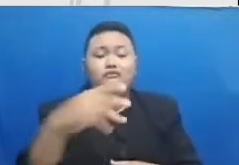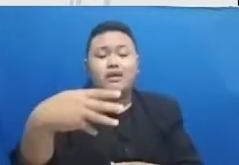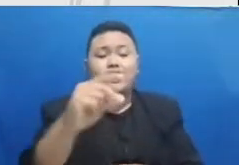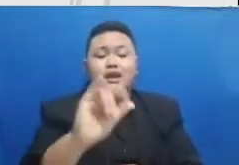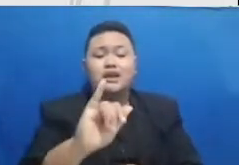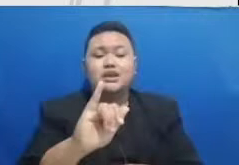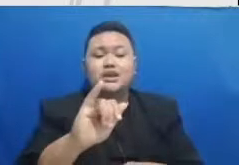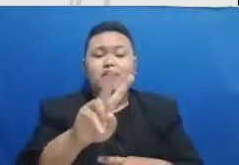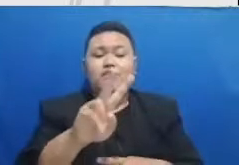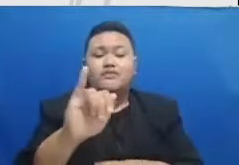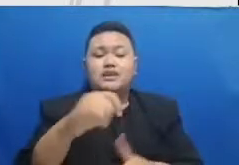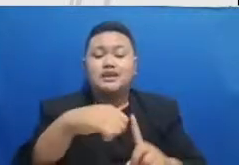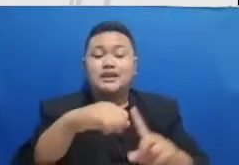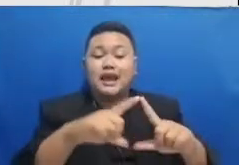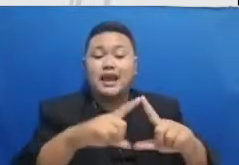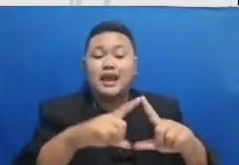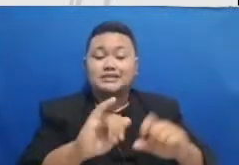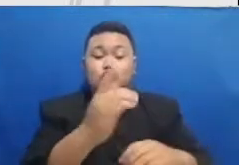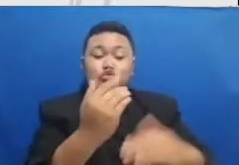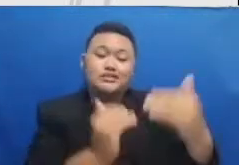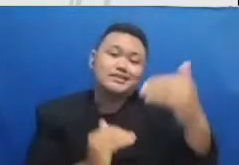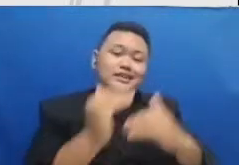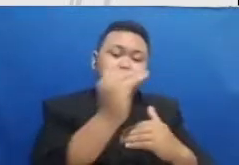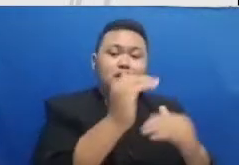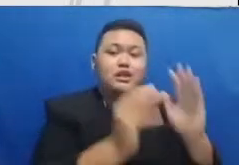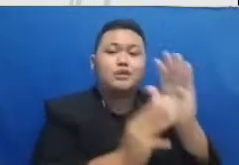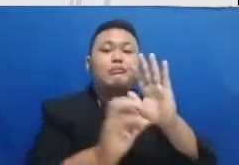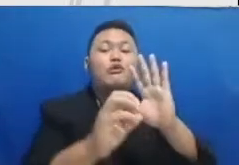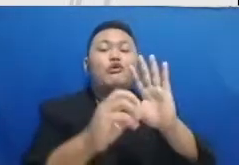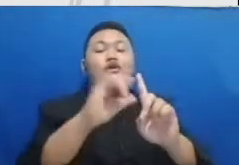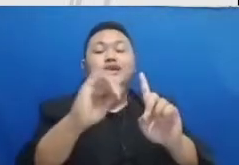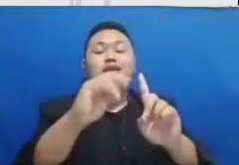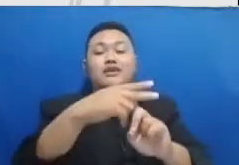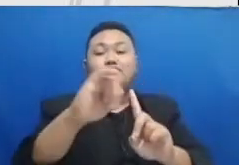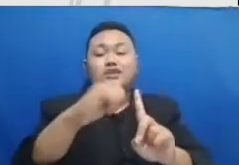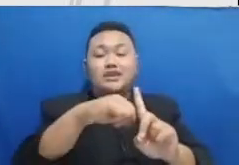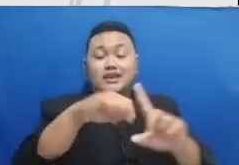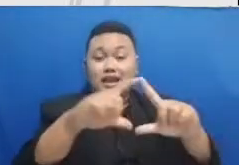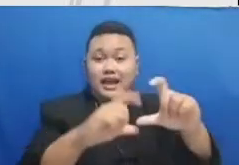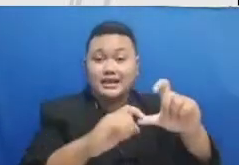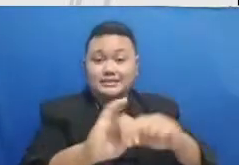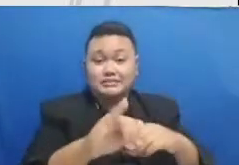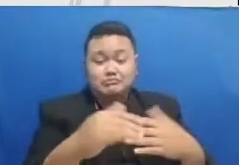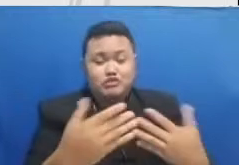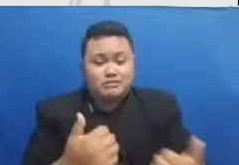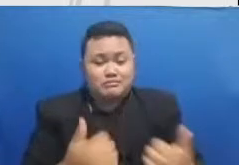modify it could be one of the scenarios, reportedly Mr and Mrs are facilitating